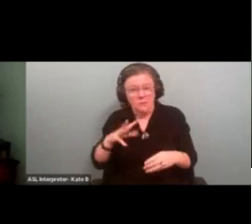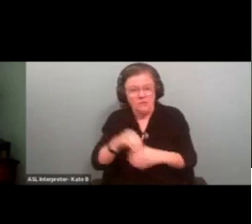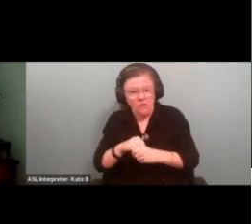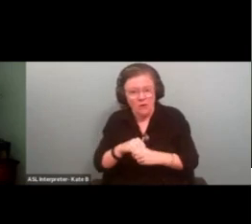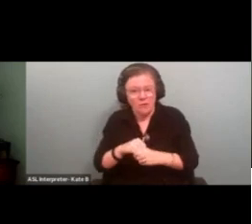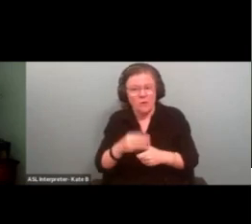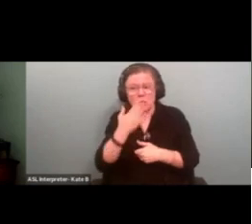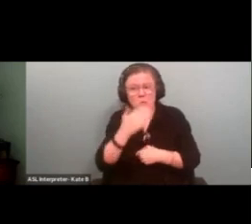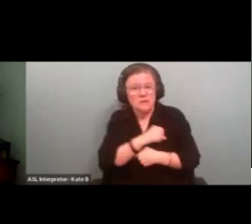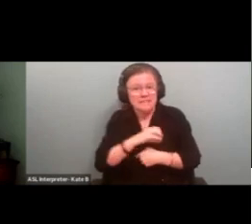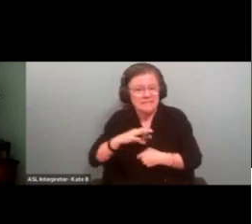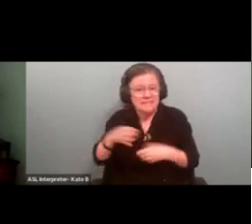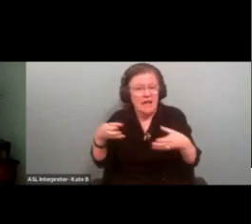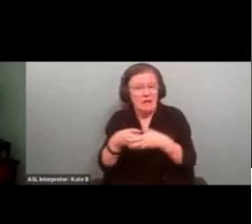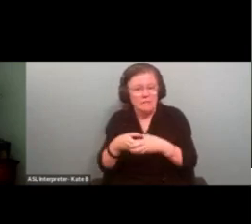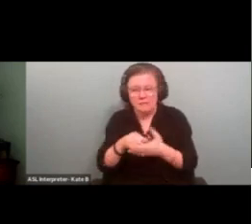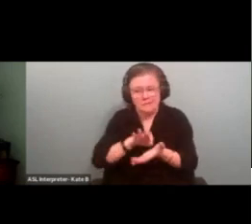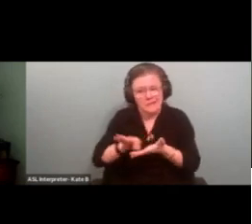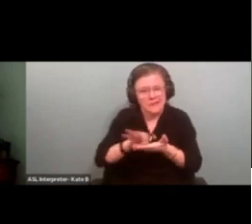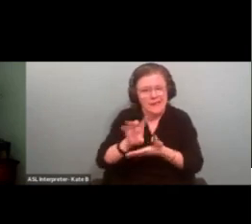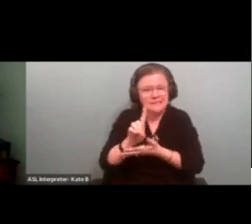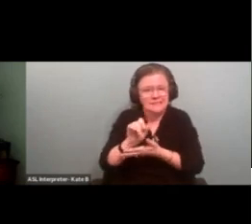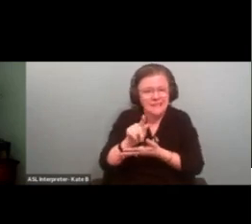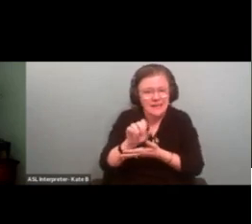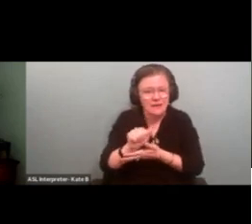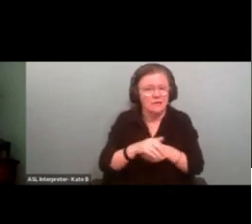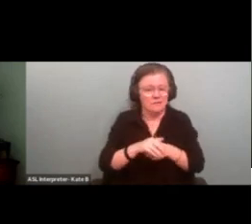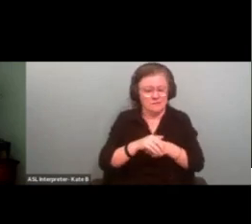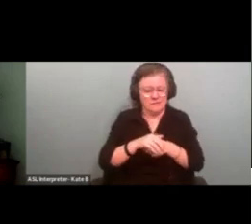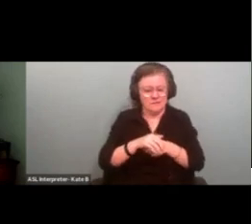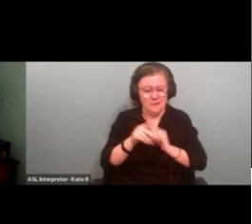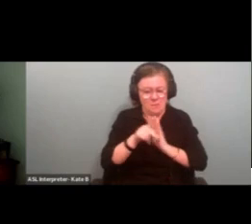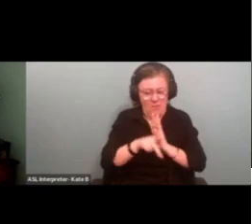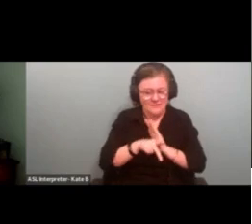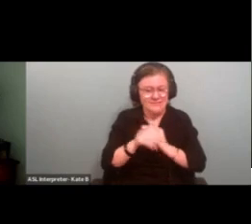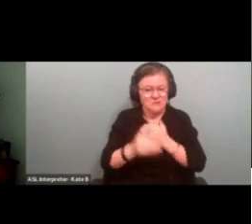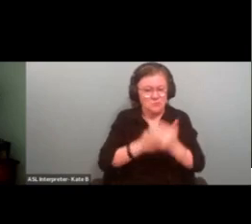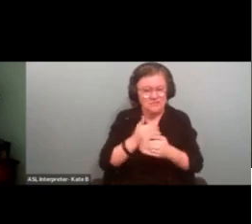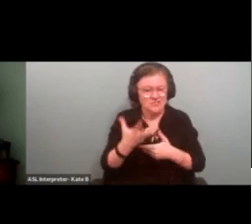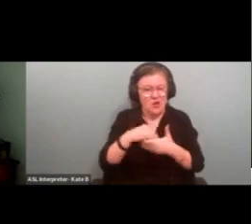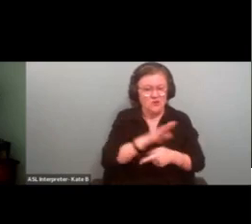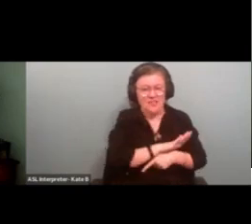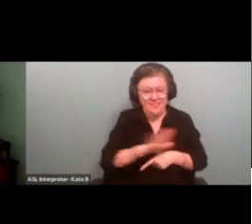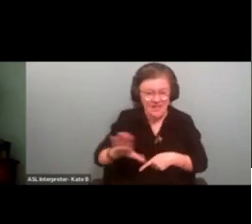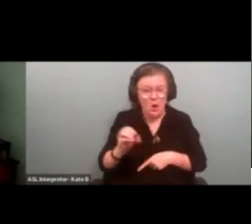staffing, they need to collect data, they need to have policies and procedures again inside their organization, and that